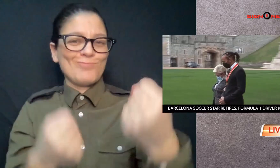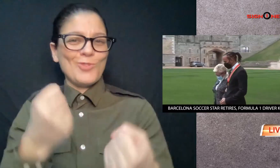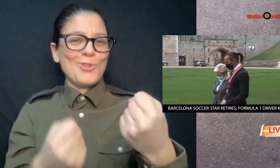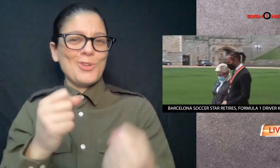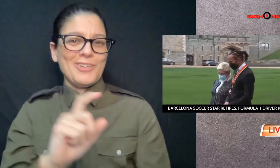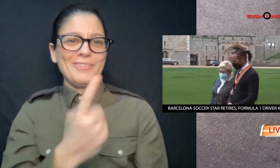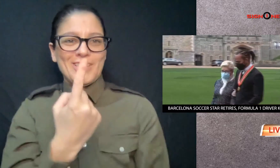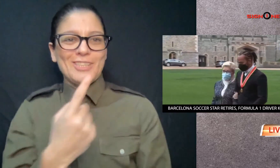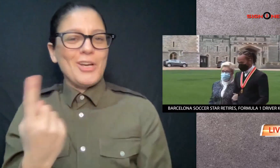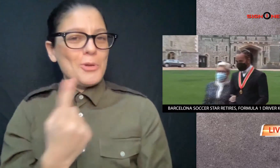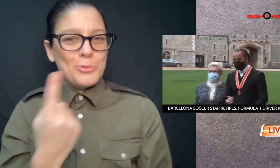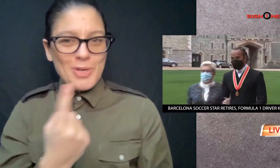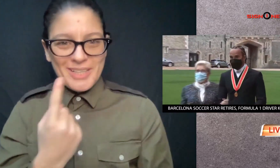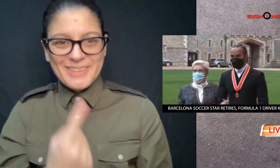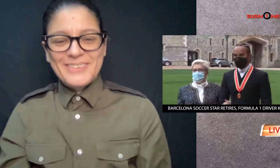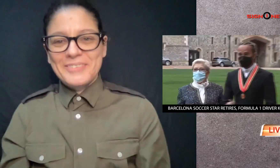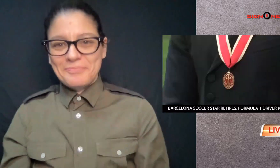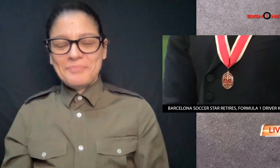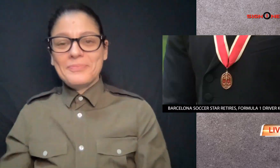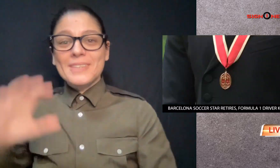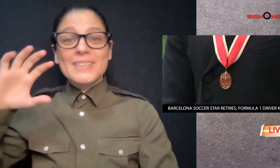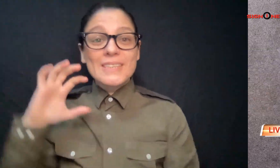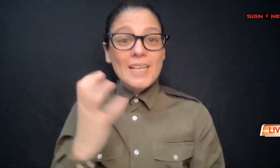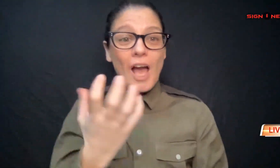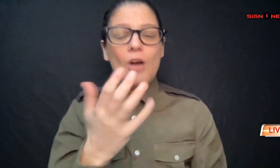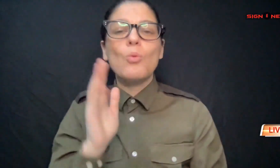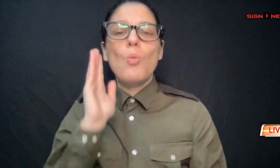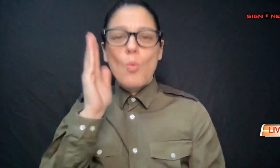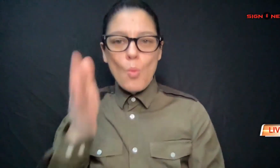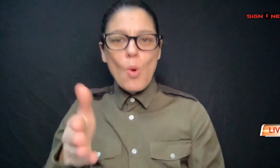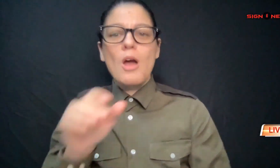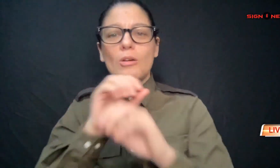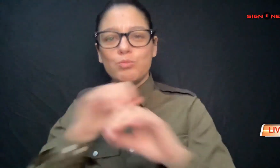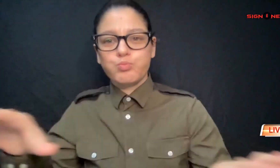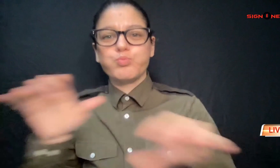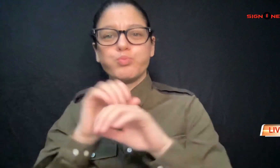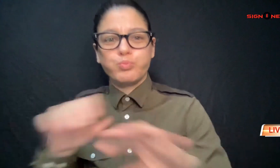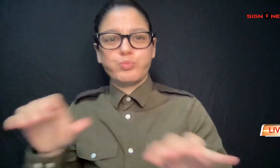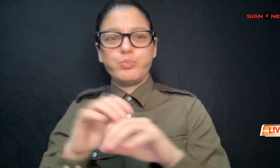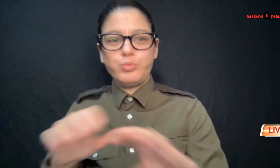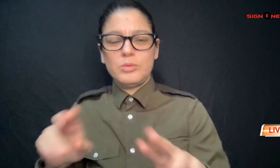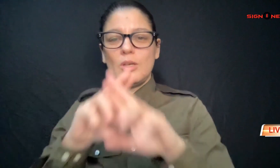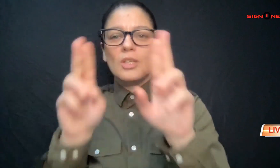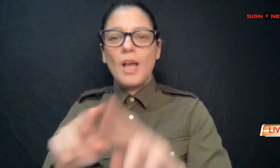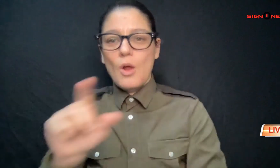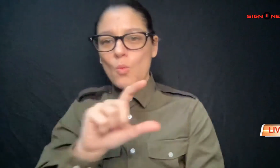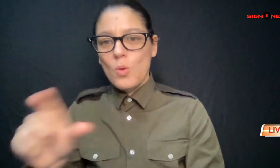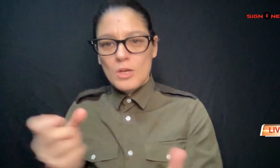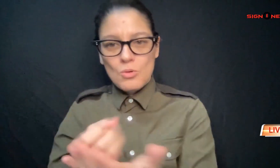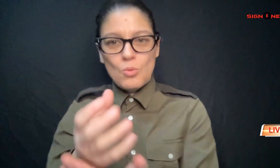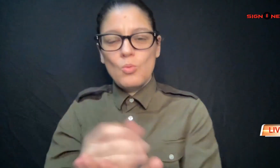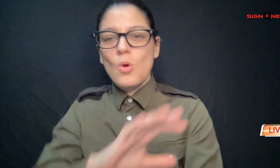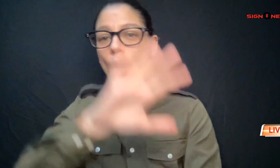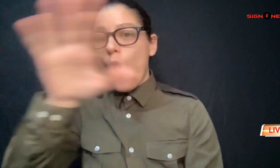knighted while still racing Sign1News will be broadcasting live international news updates